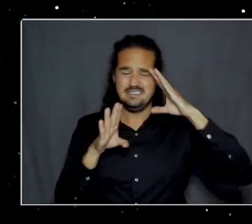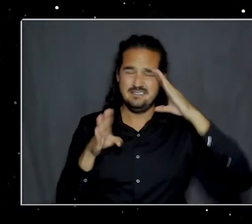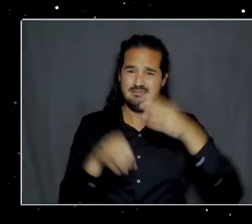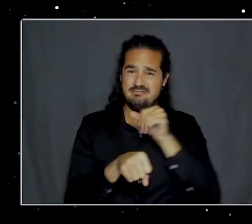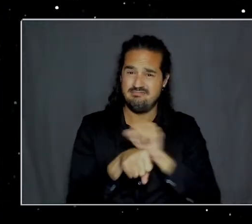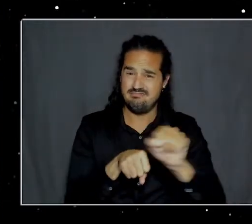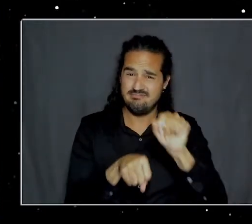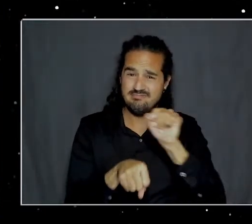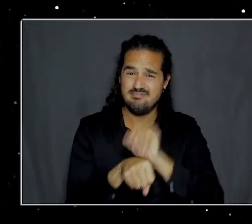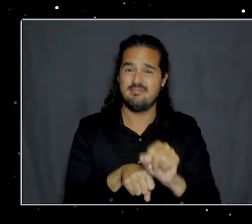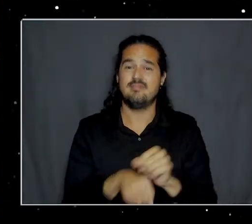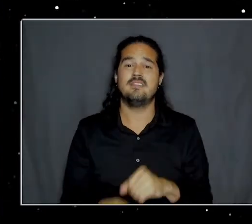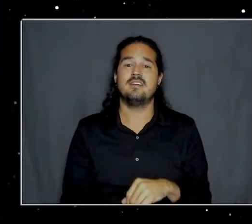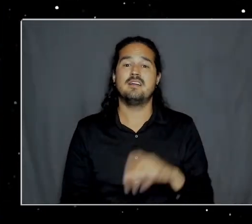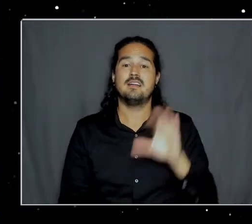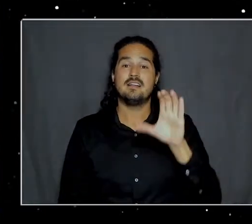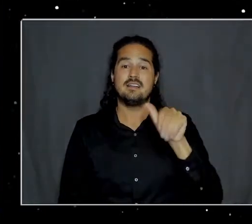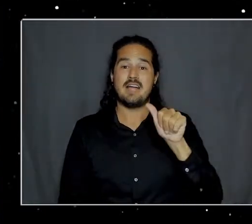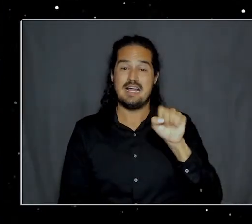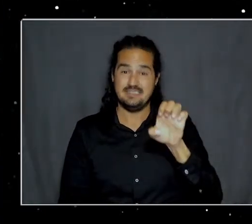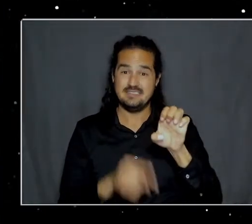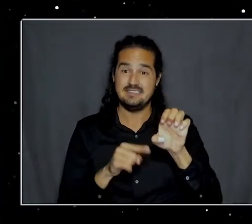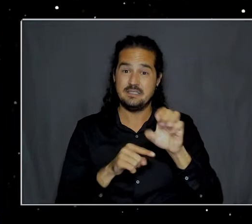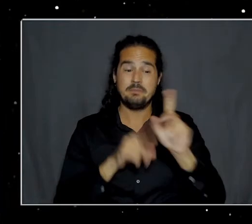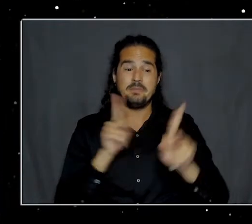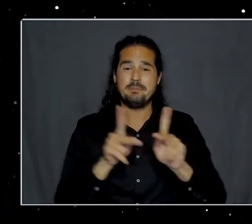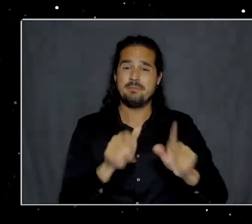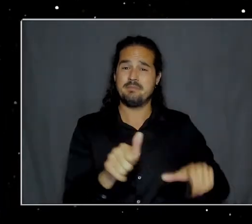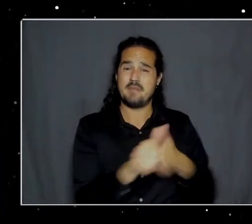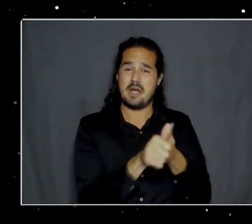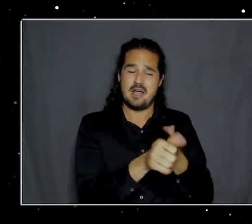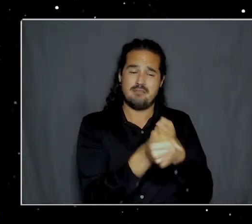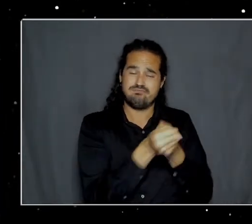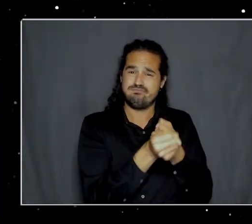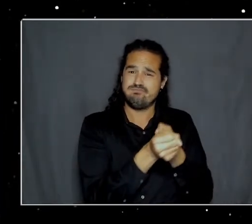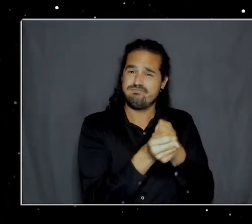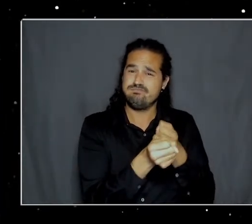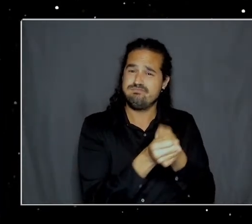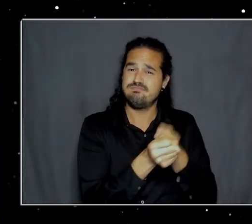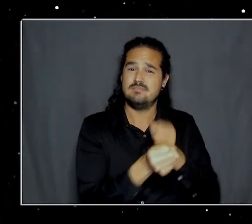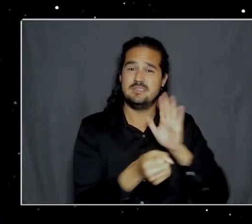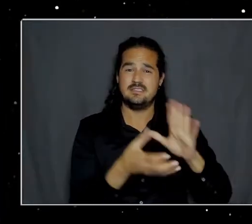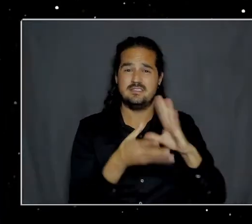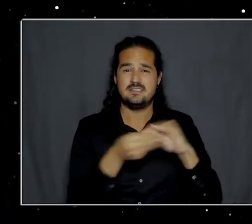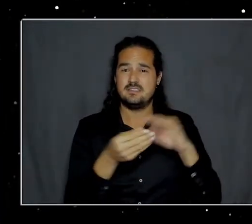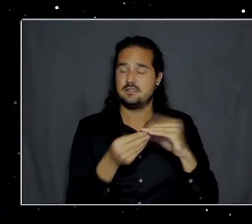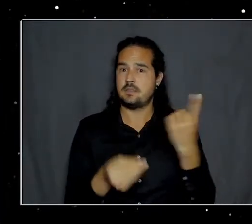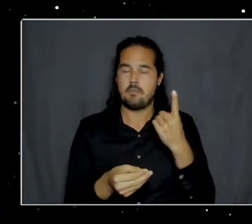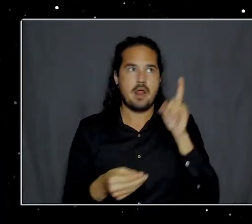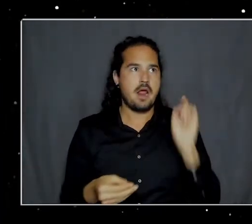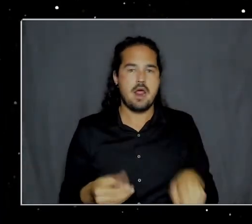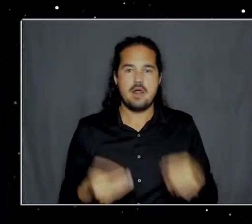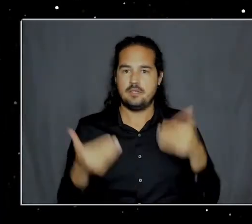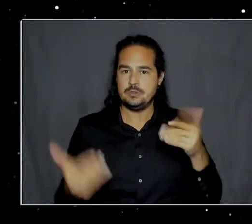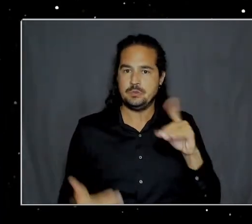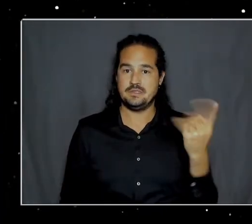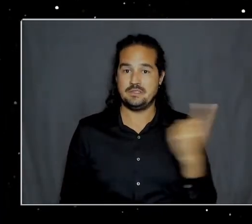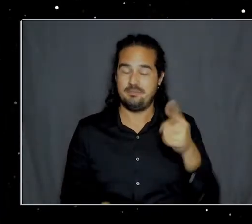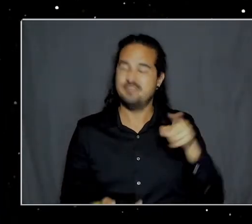FOCUSED ON THE CASE, AND THE INDIVIDUALS BEHIND THE CASE, AND TOLD THEIR STORIES.